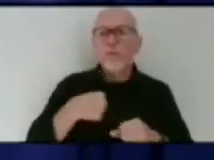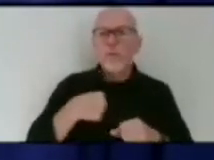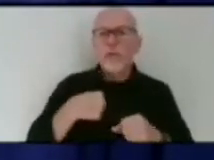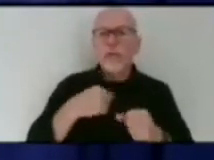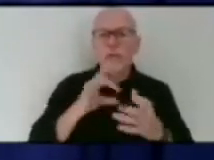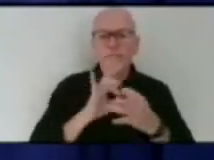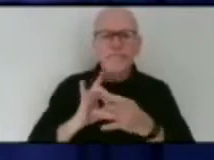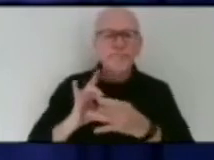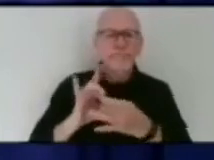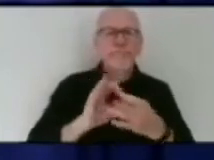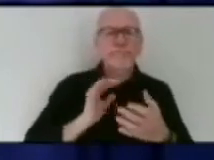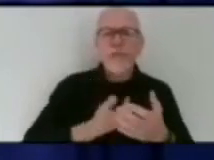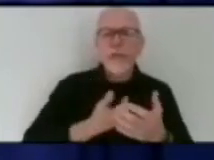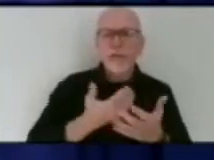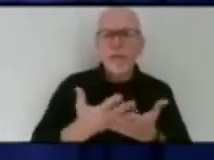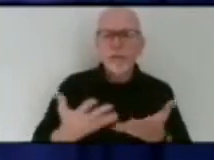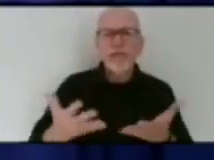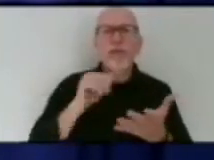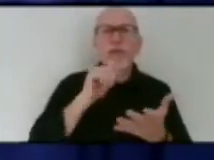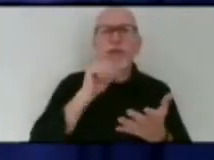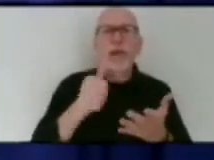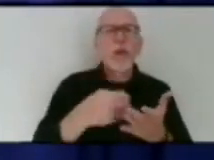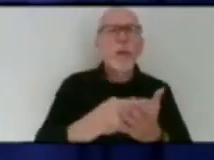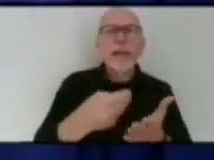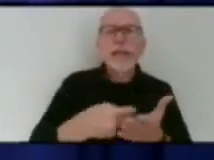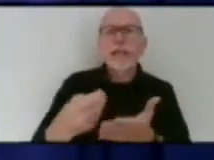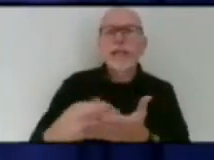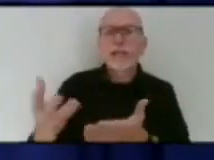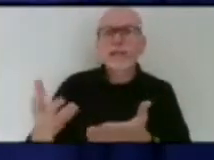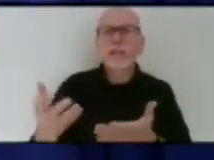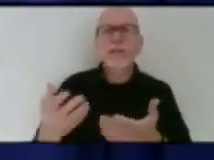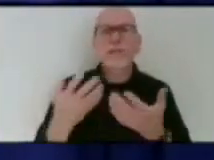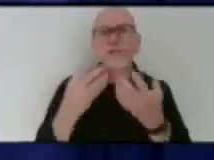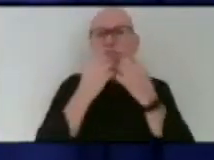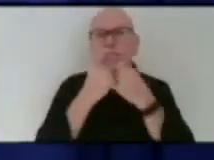and not spill them or waste. Those resource is precious as they are, but